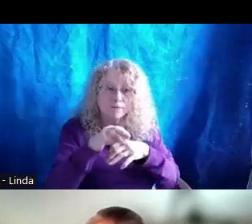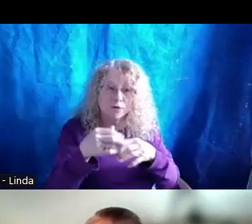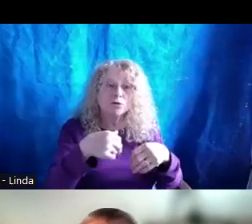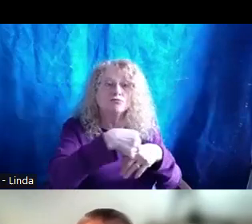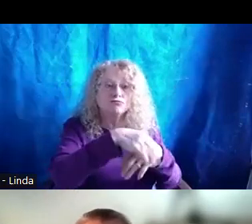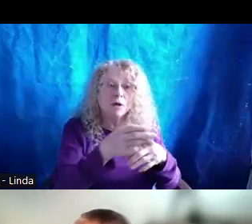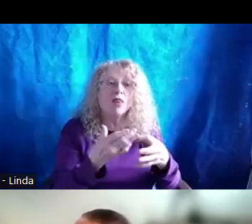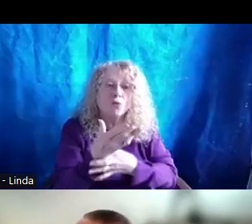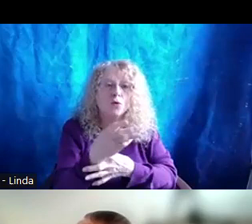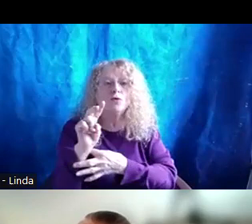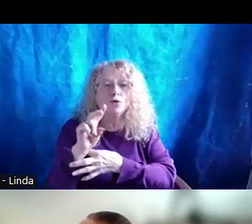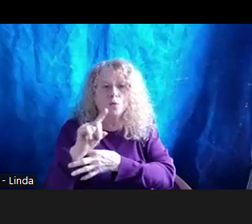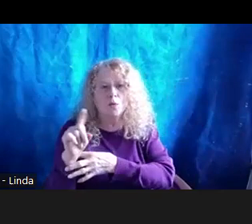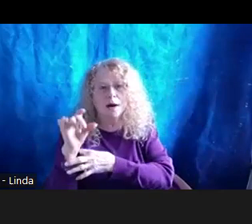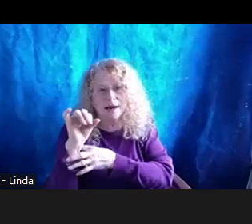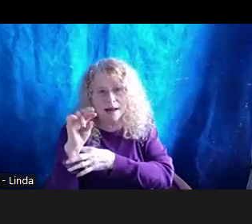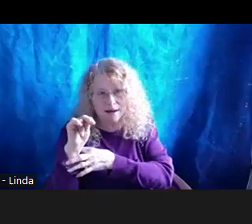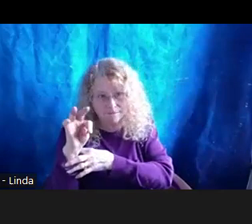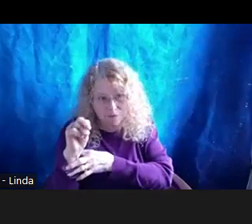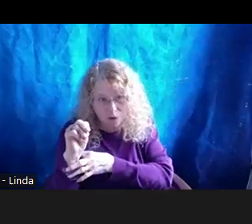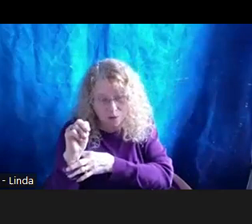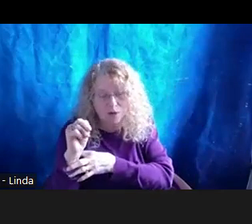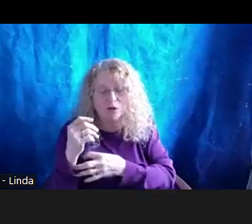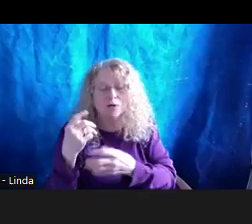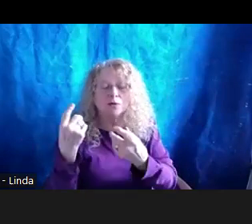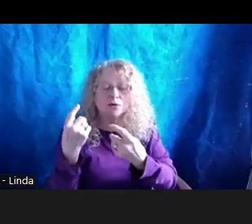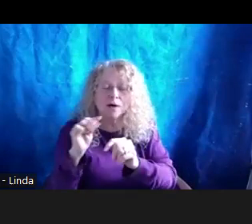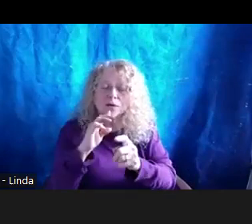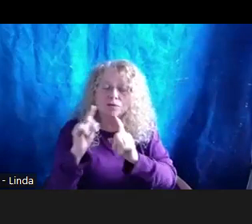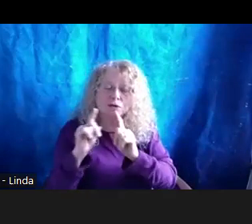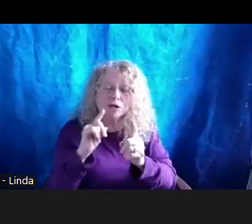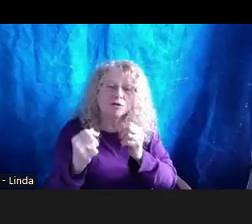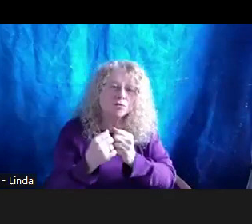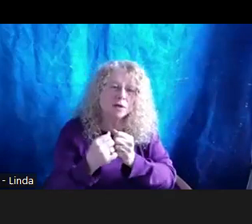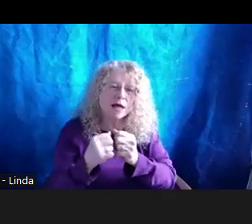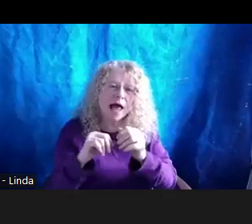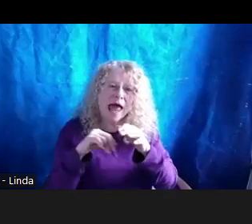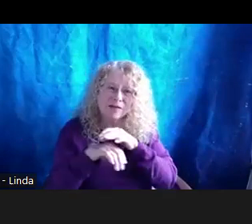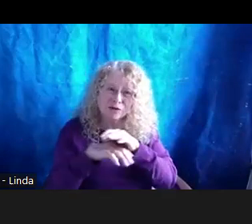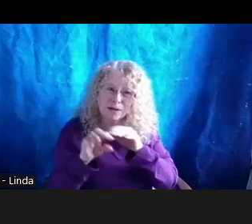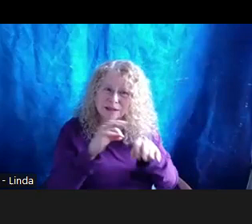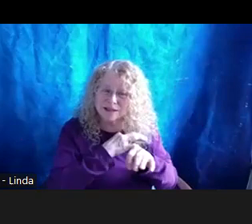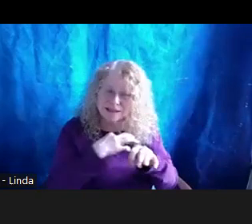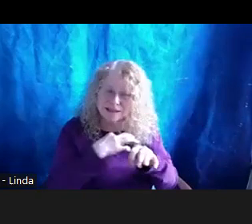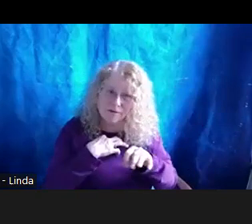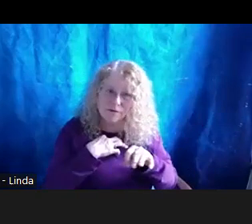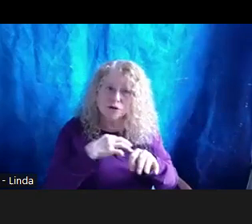SO WE ARE TRYING TO TALK TO OUR ELIGIBILITY STAFF TO MAKE SURE THEY'RE AWARE THAT 211